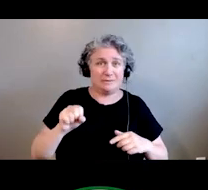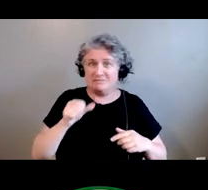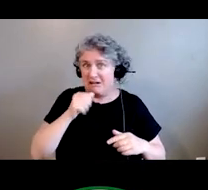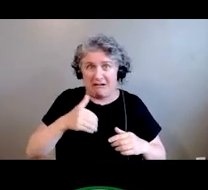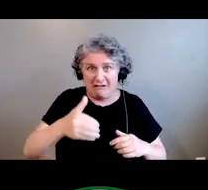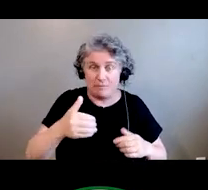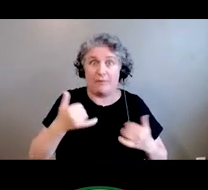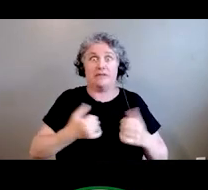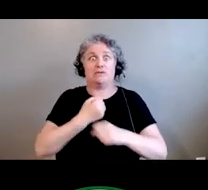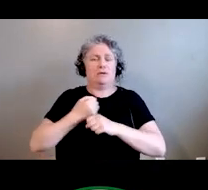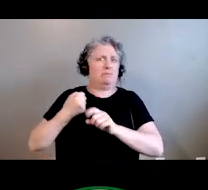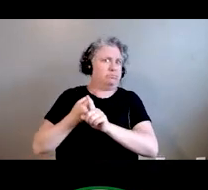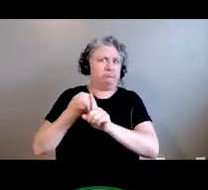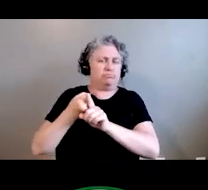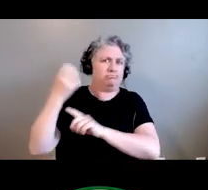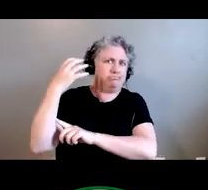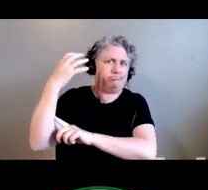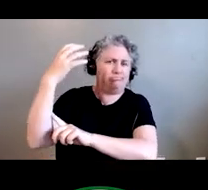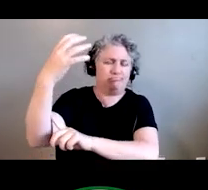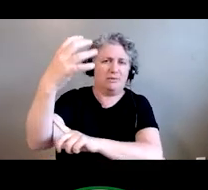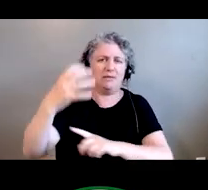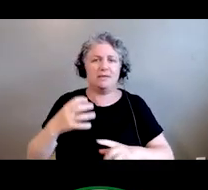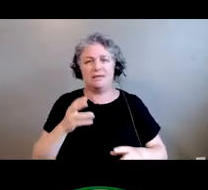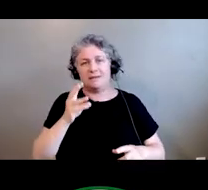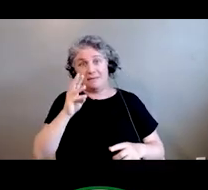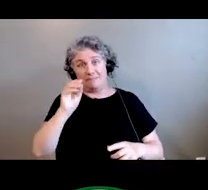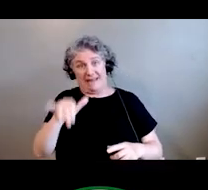of not just outlying forest, although we had one that's the largest in the history of Nova